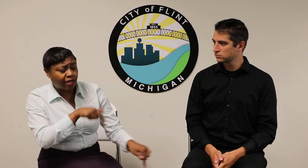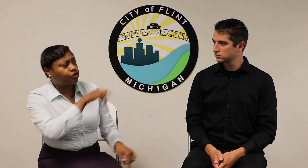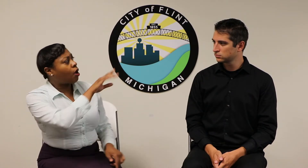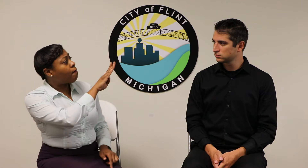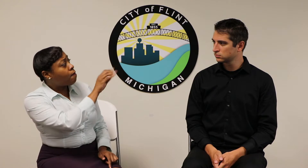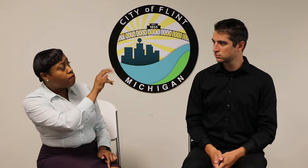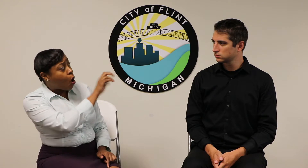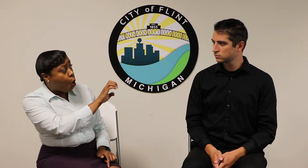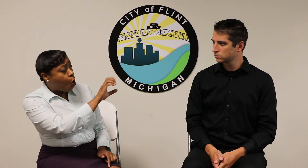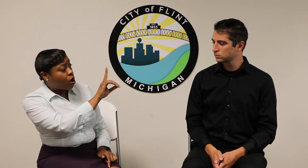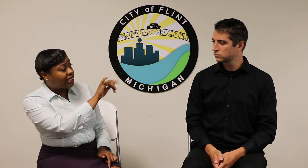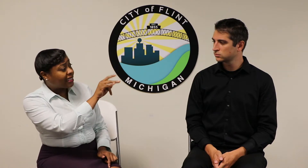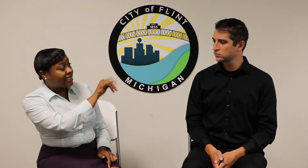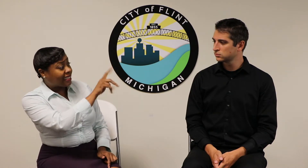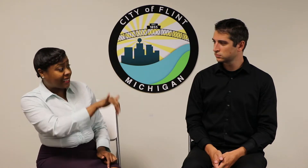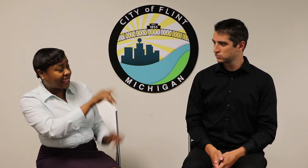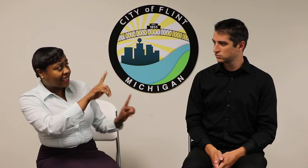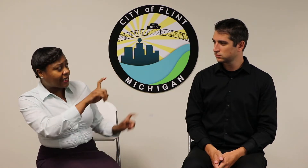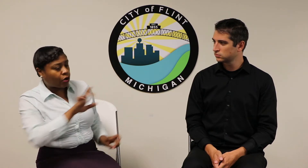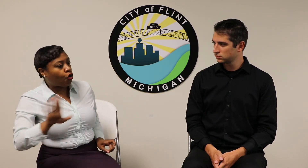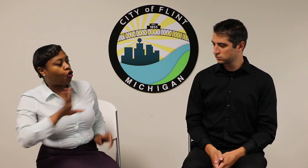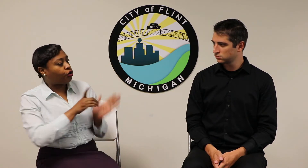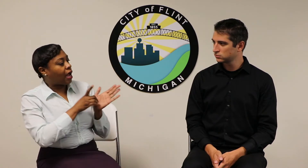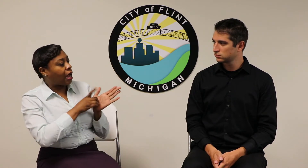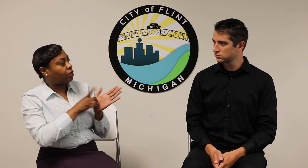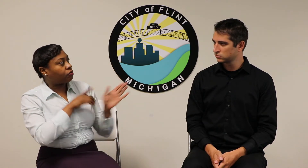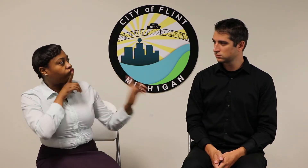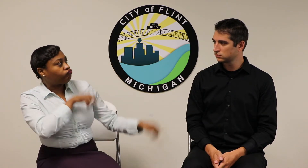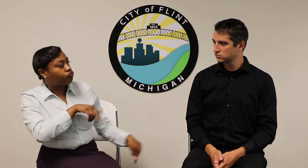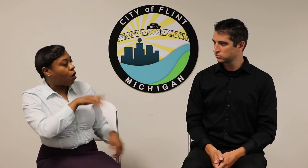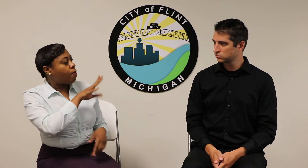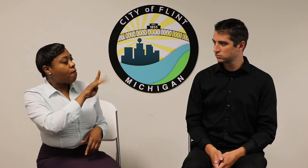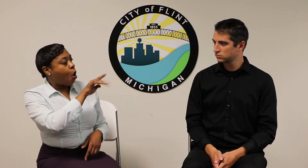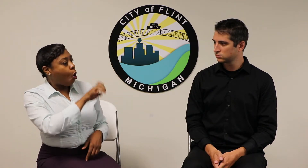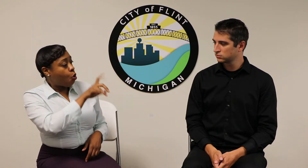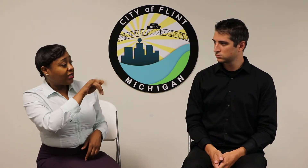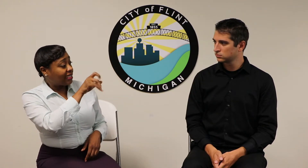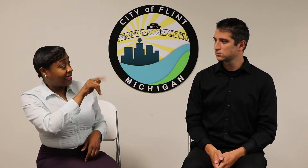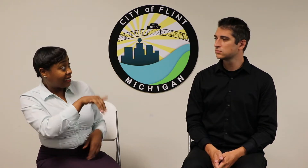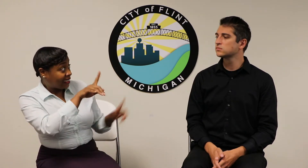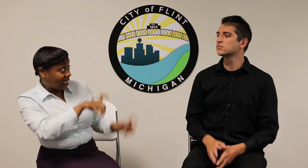Dr. Carravallah, bone density testing. Her doctor prescribed bone density testing.